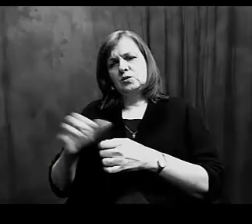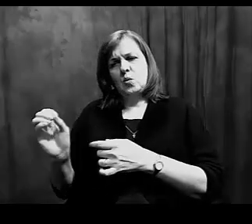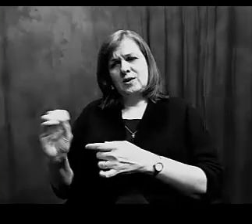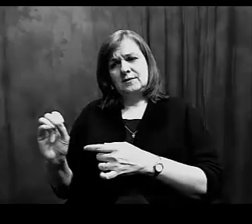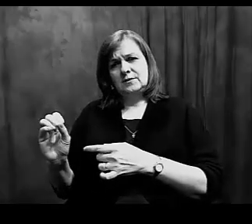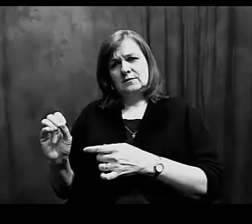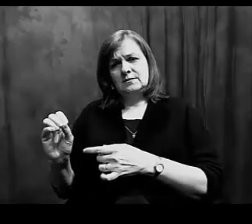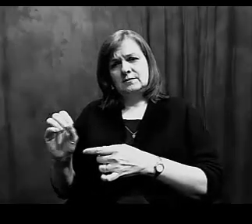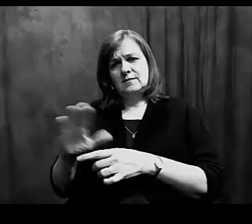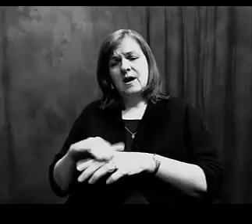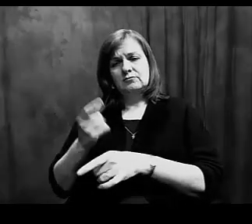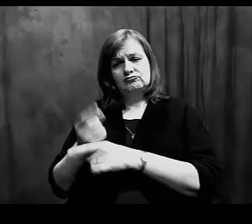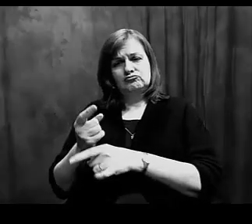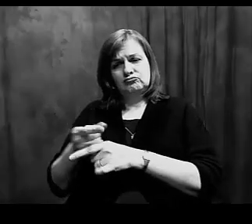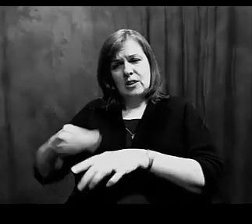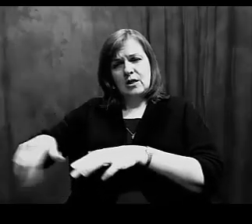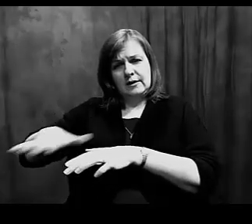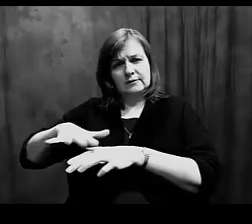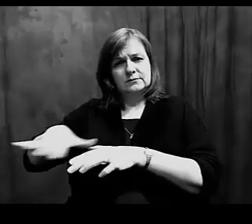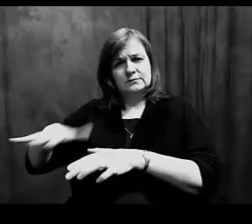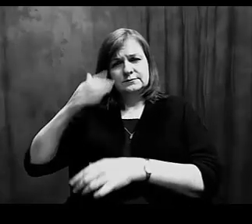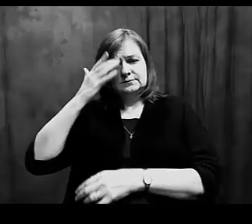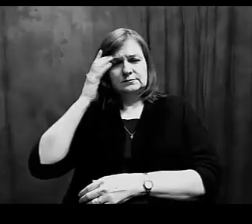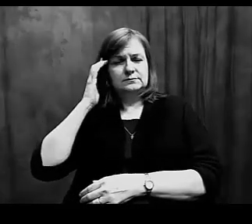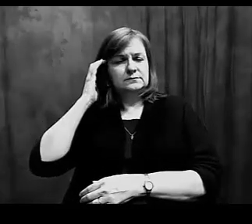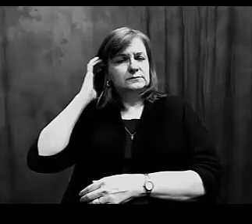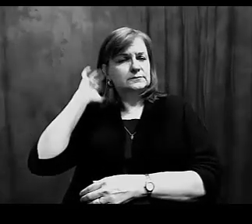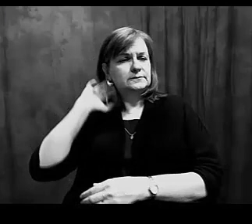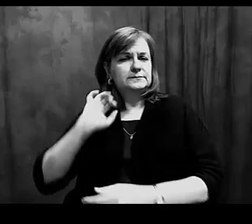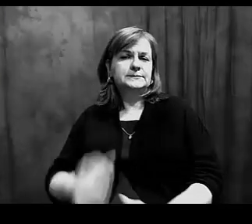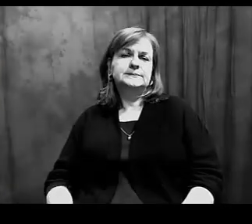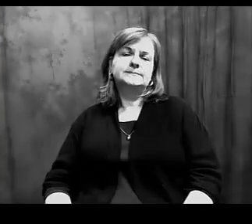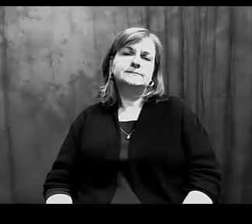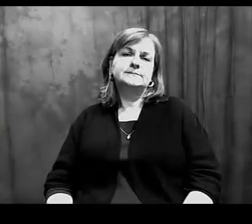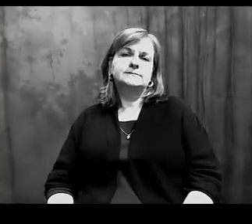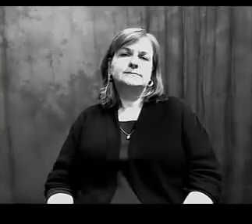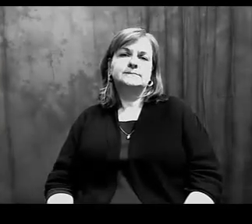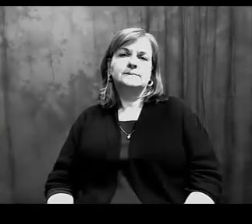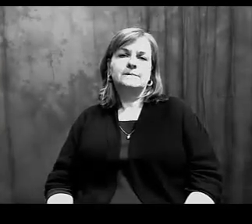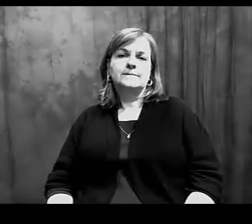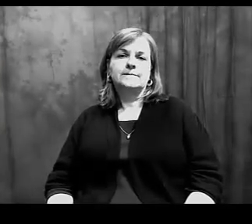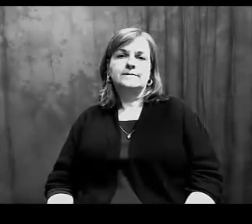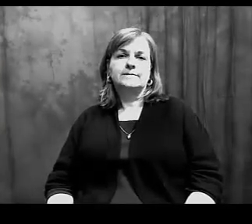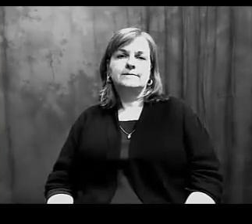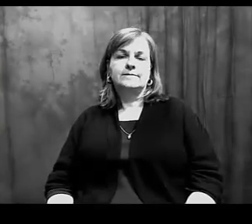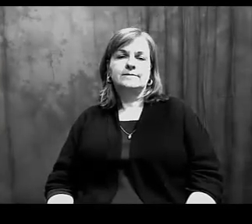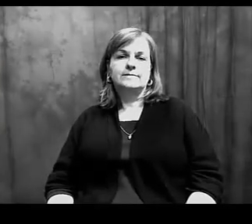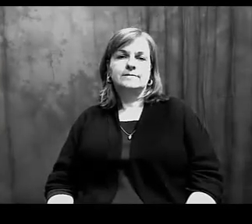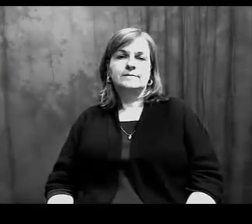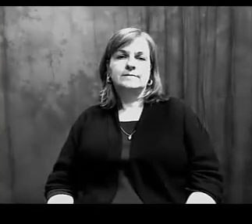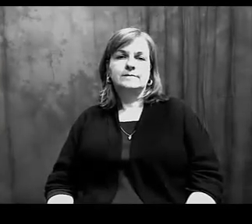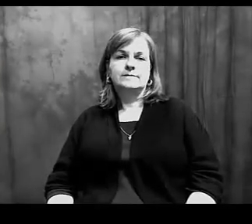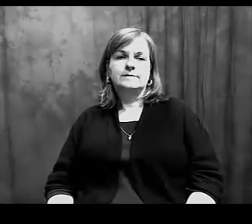organisms 0:10:22.066,0:10:22.000